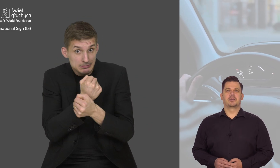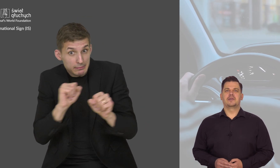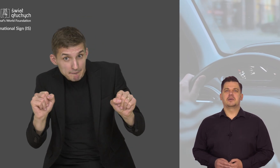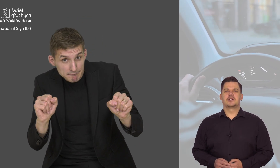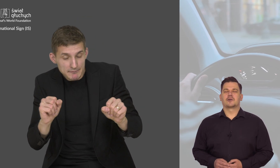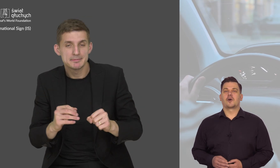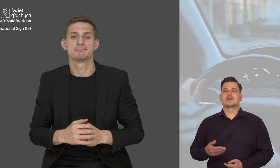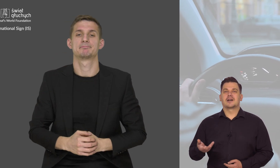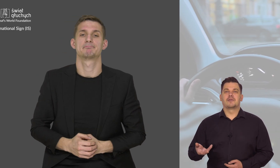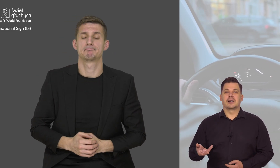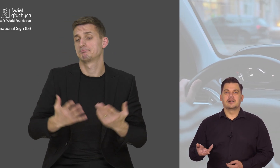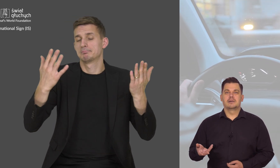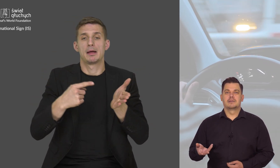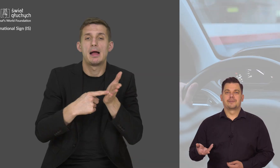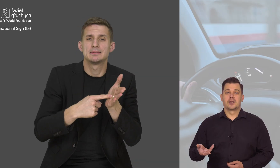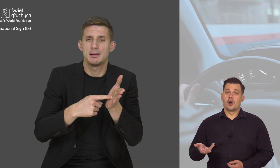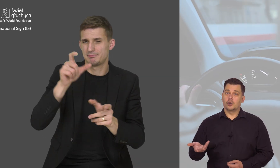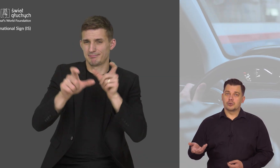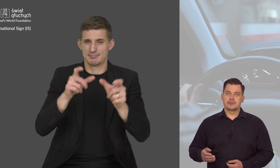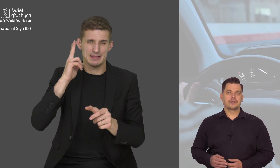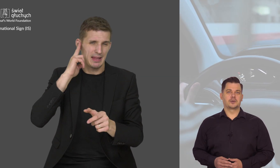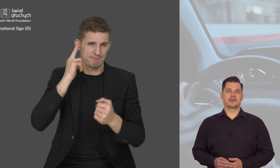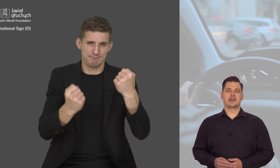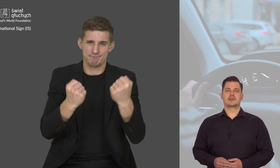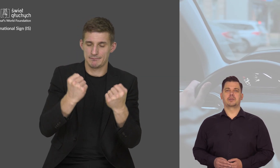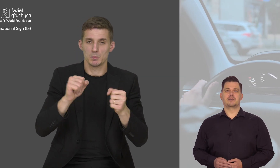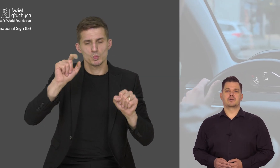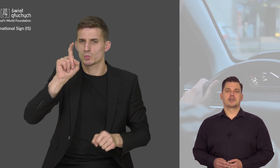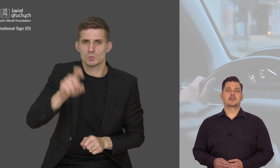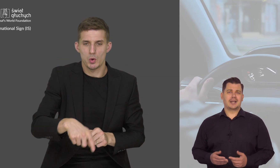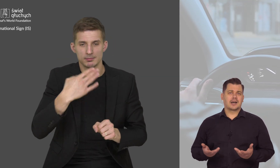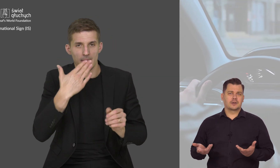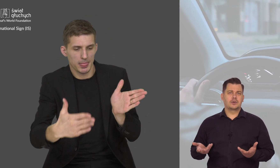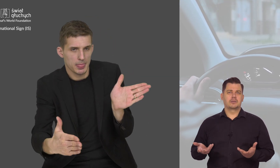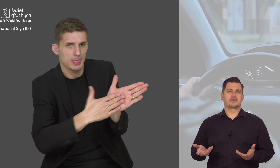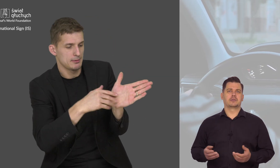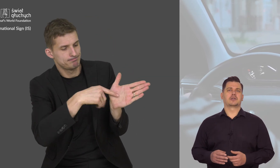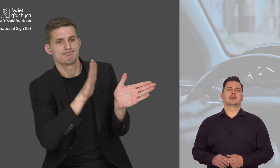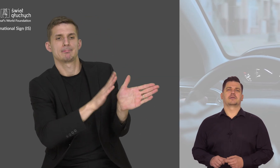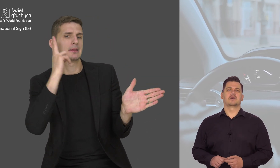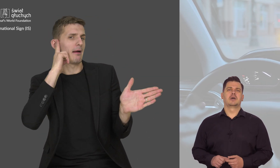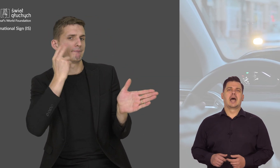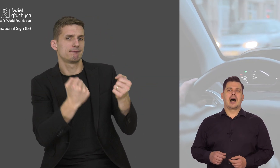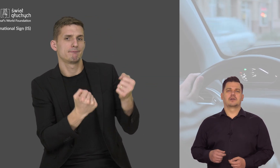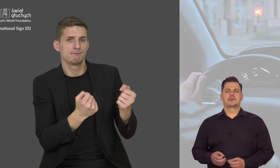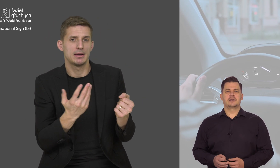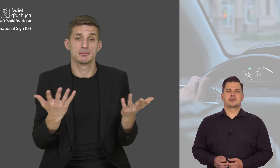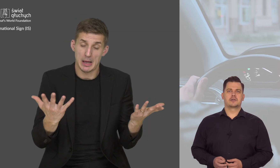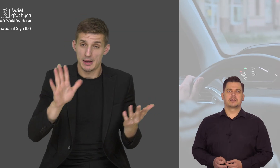To answer the first part: Yes, deaf people can be drivers. In Poland, since 2018,